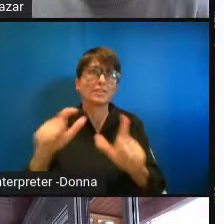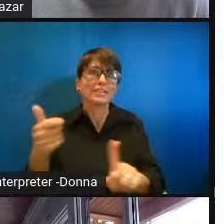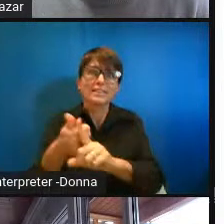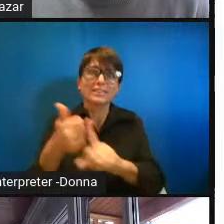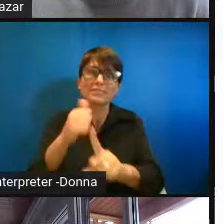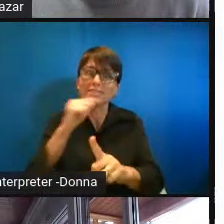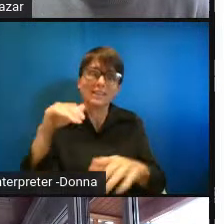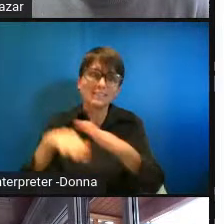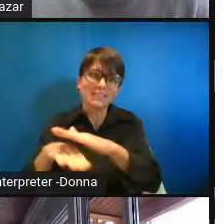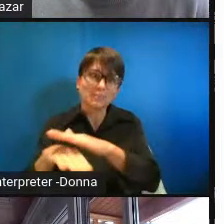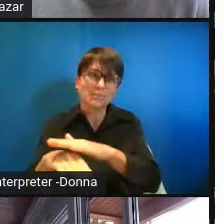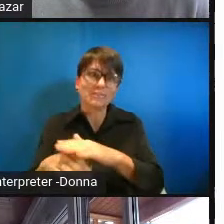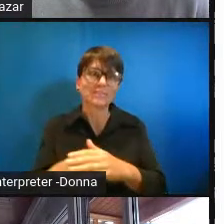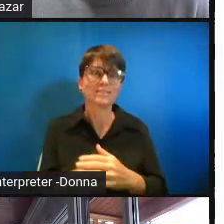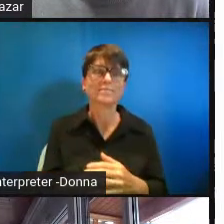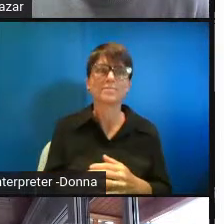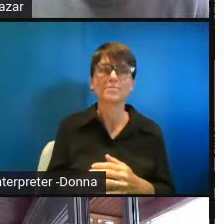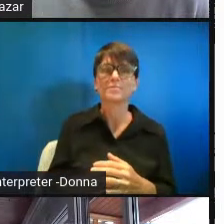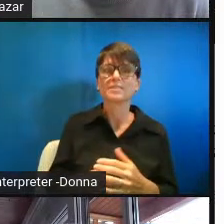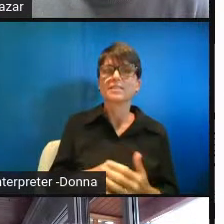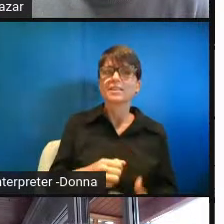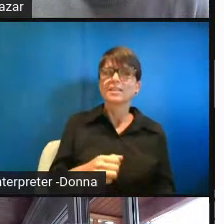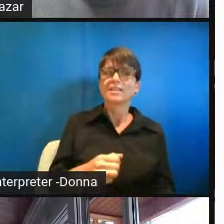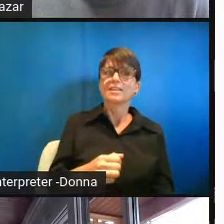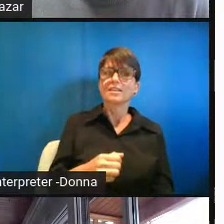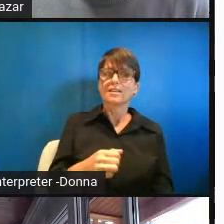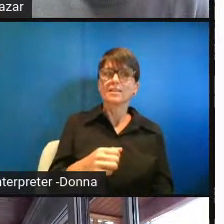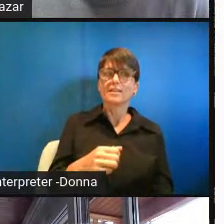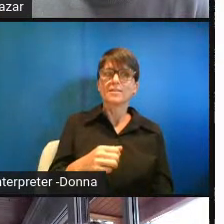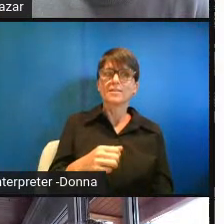Basically tells you a Sligo is not accessible.